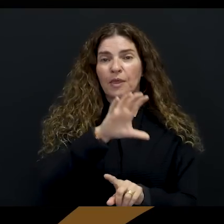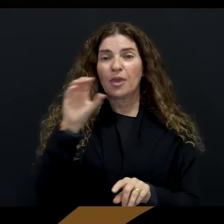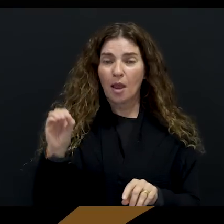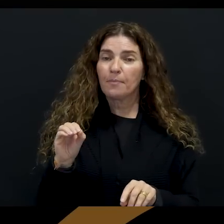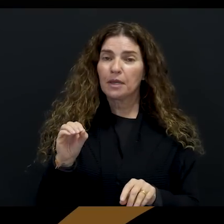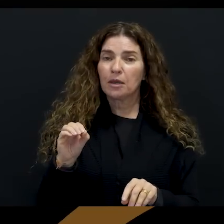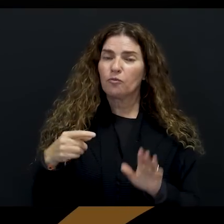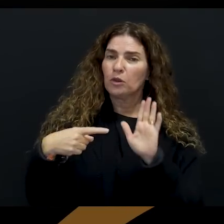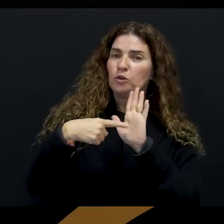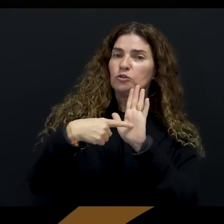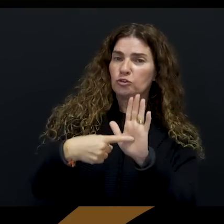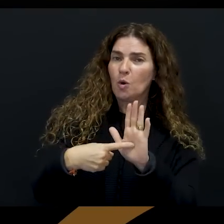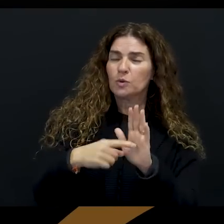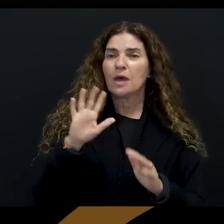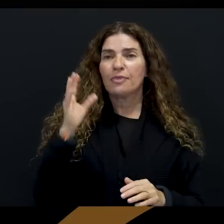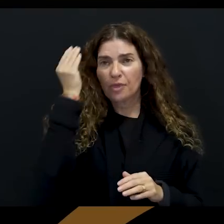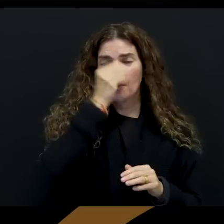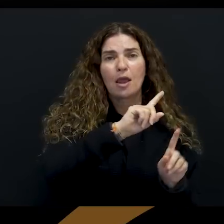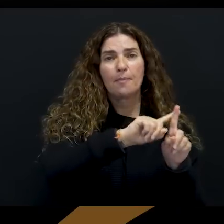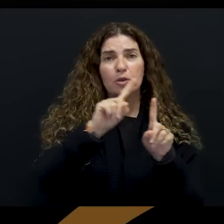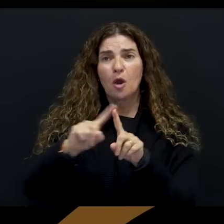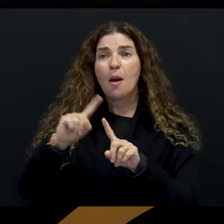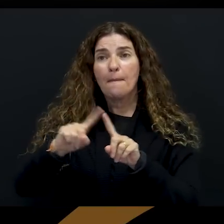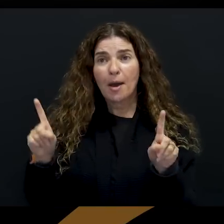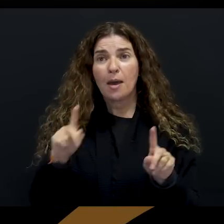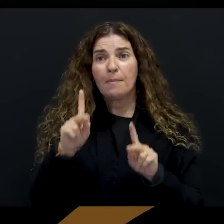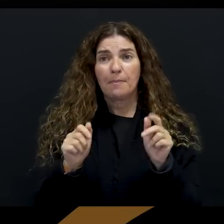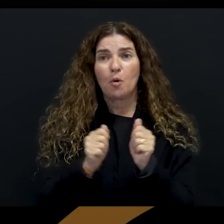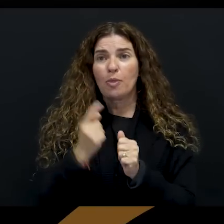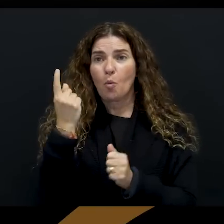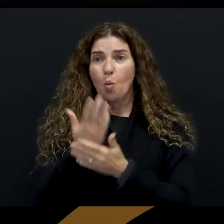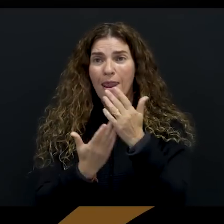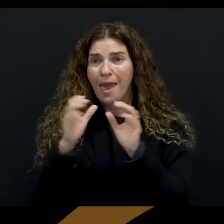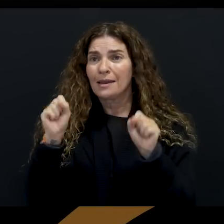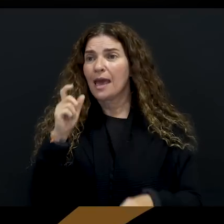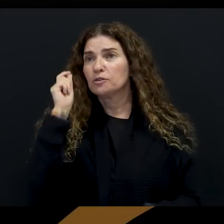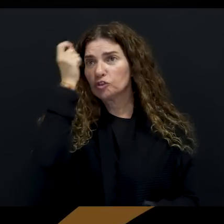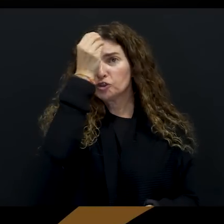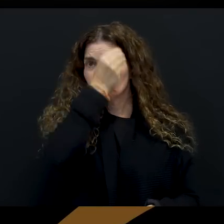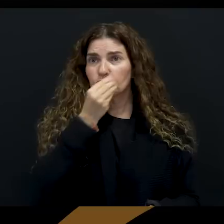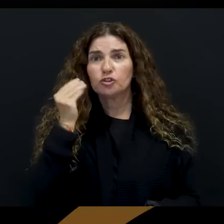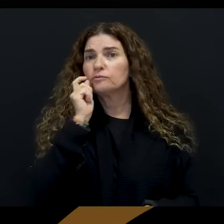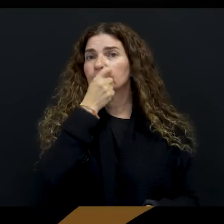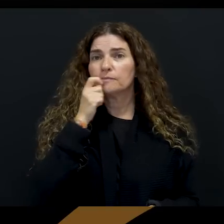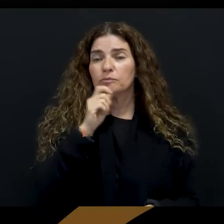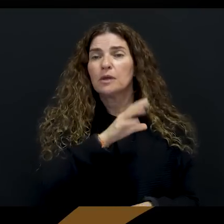Meloway’s standout innovation is their line of makeup products designed for one handed application, making makeup more accessible